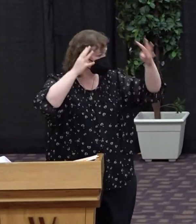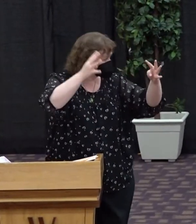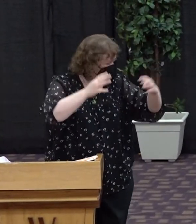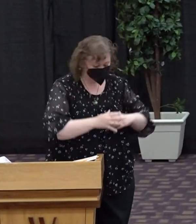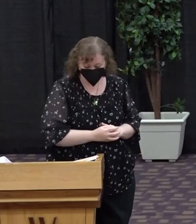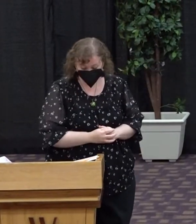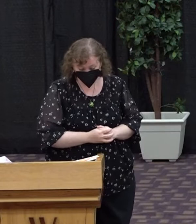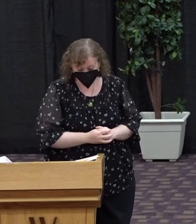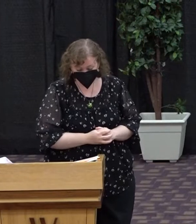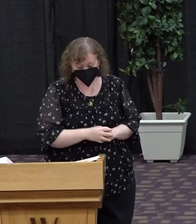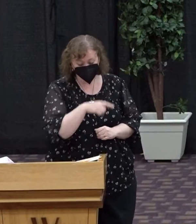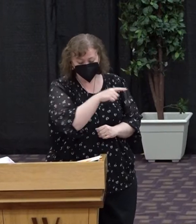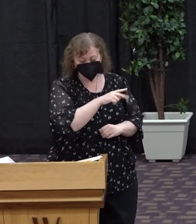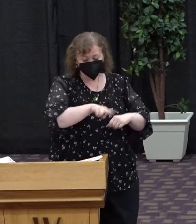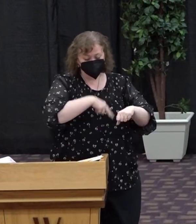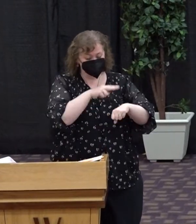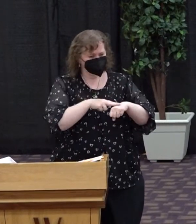And oftentimes you are very creative.